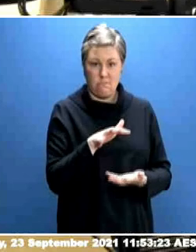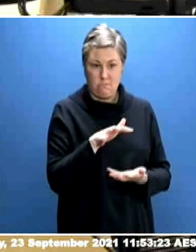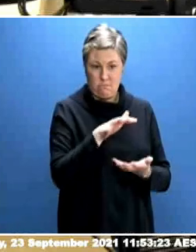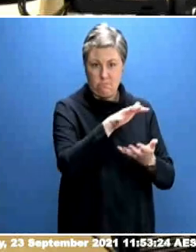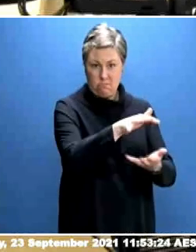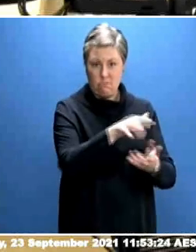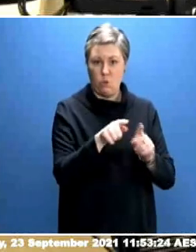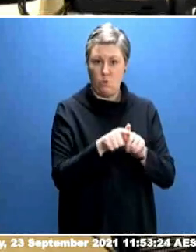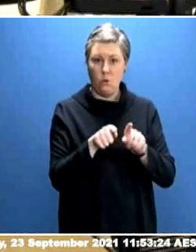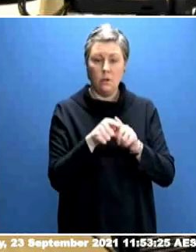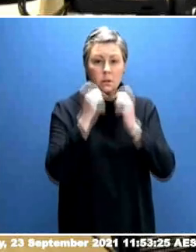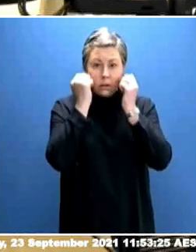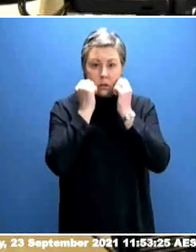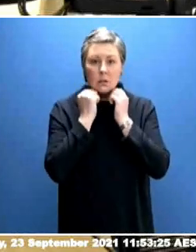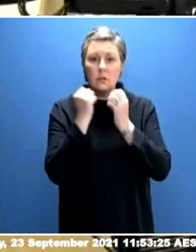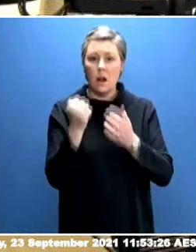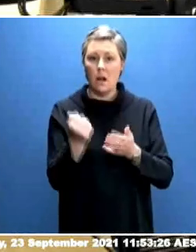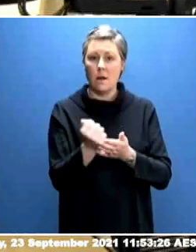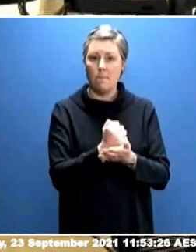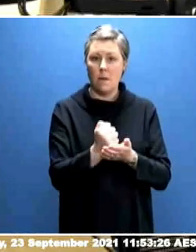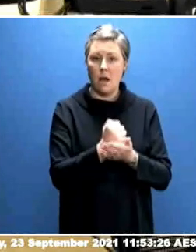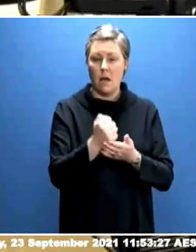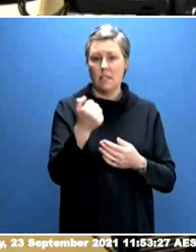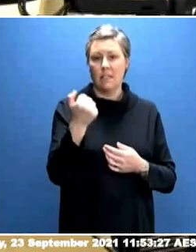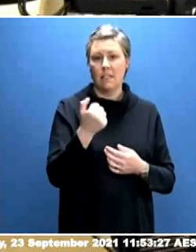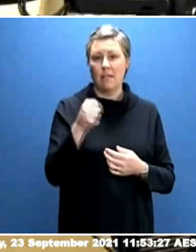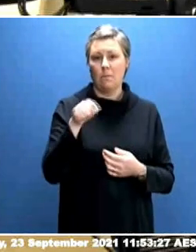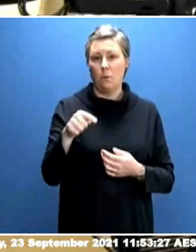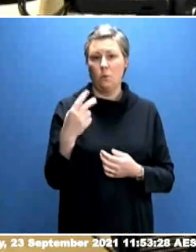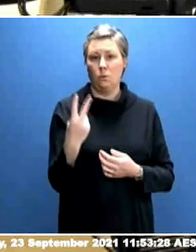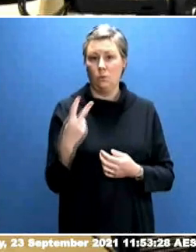I tender that statement and be asked it be given Exhibit 16.27, please.